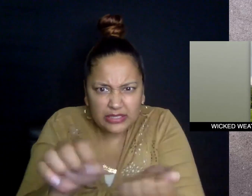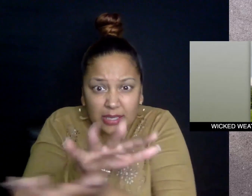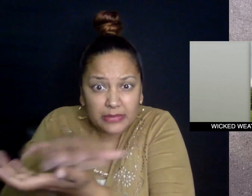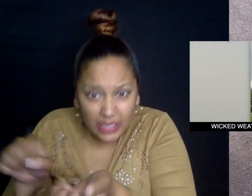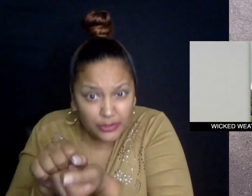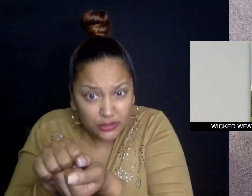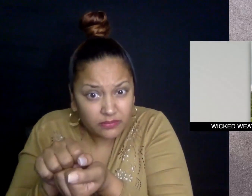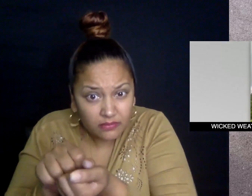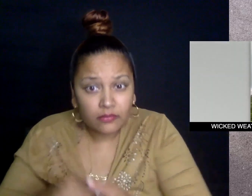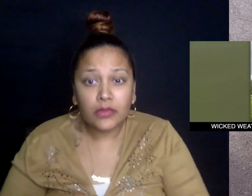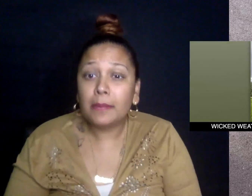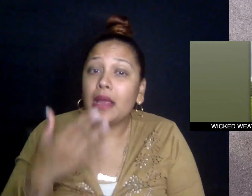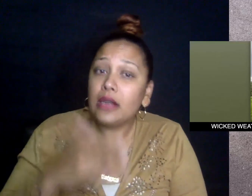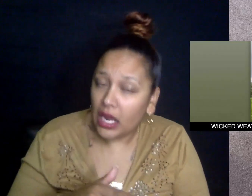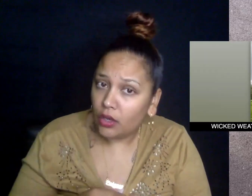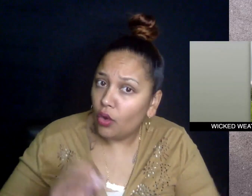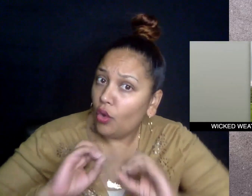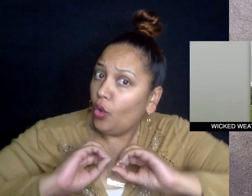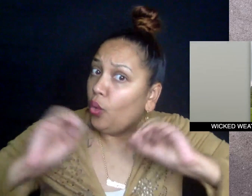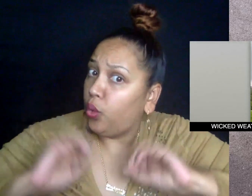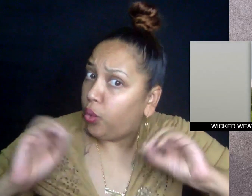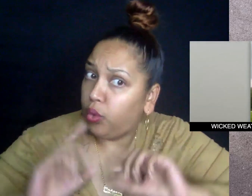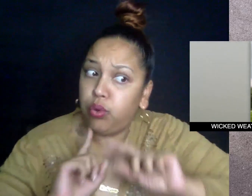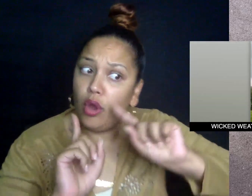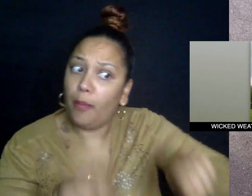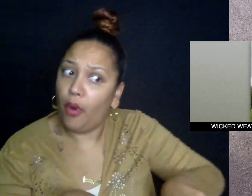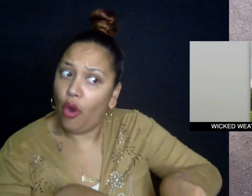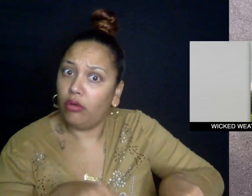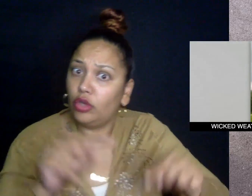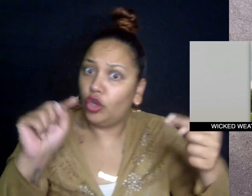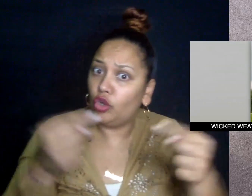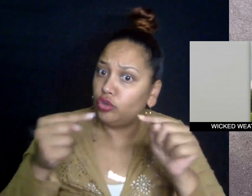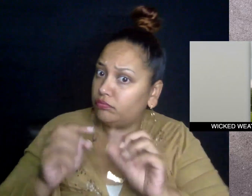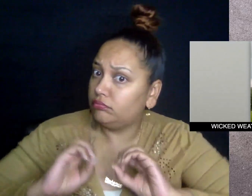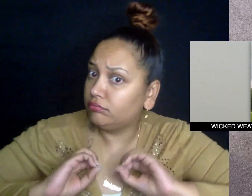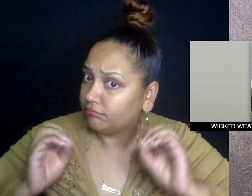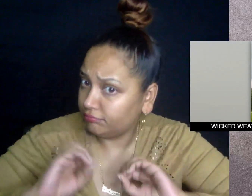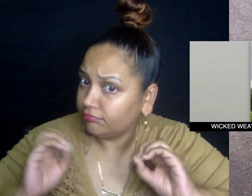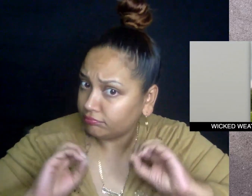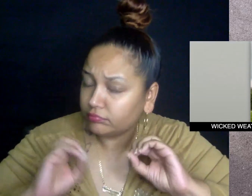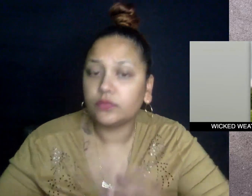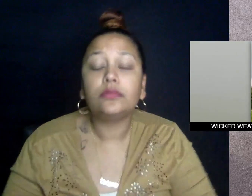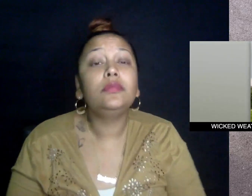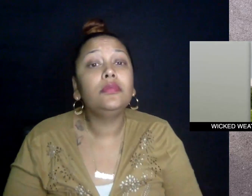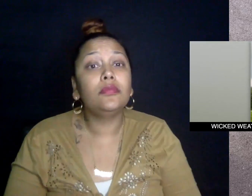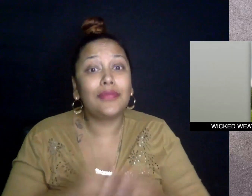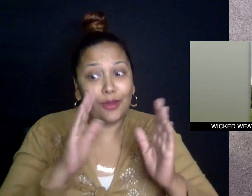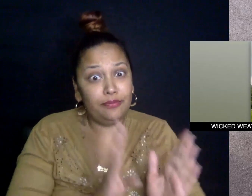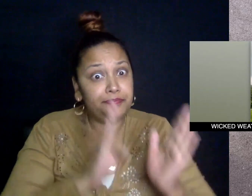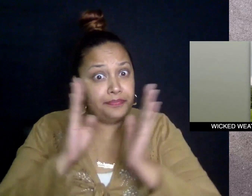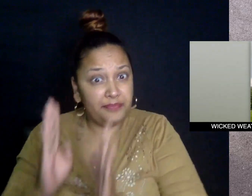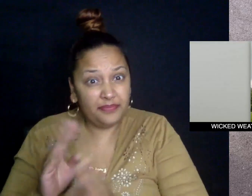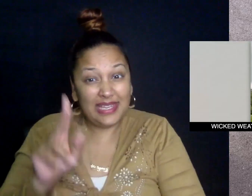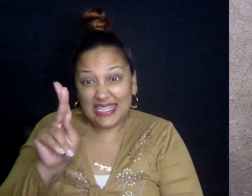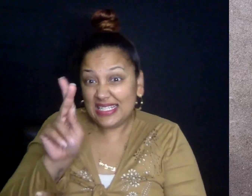storm passed through quickly leaving behind a trail of damage luckily there were no reports